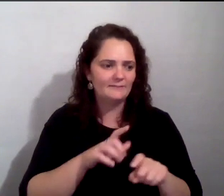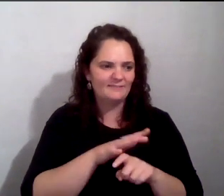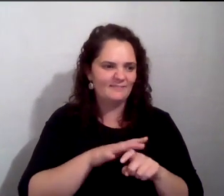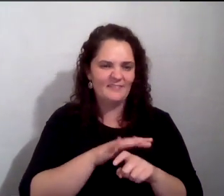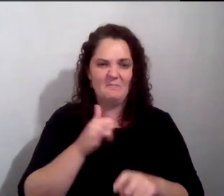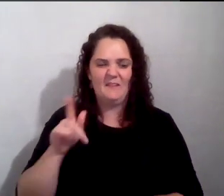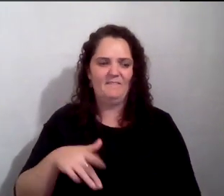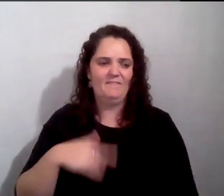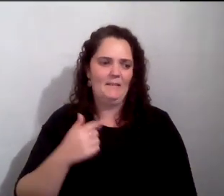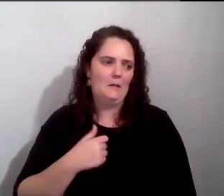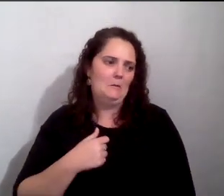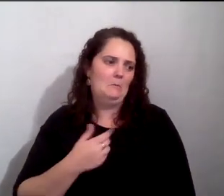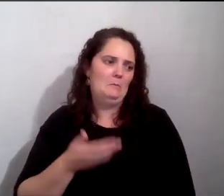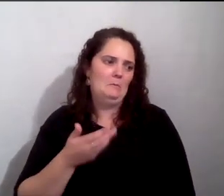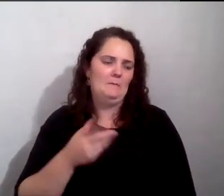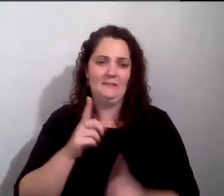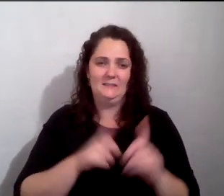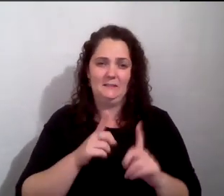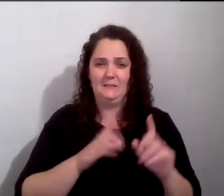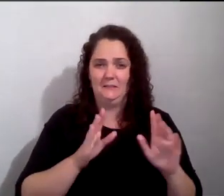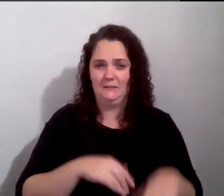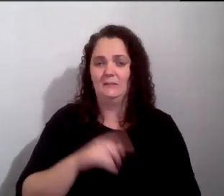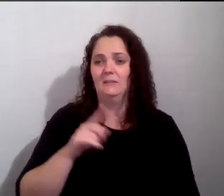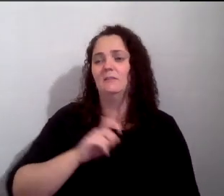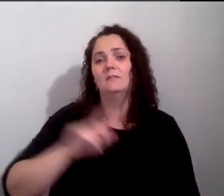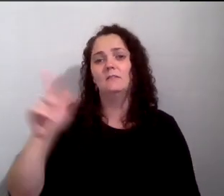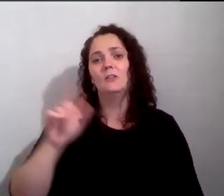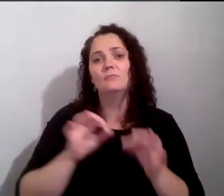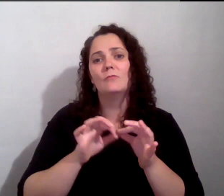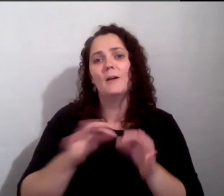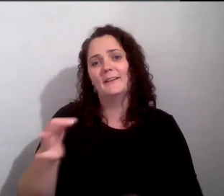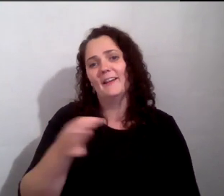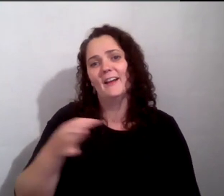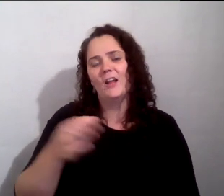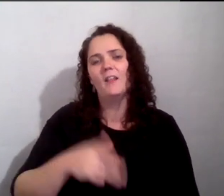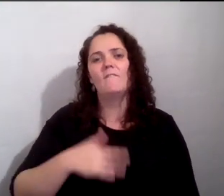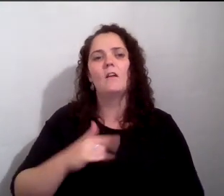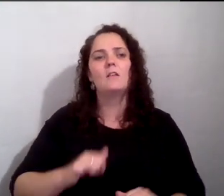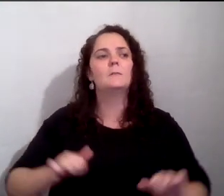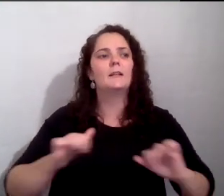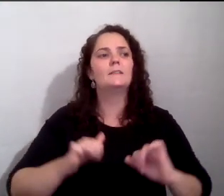But Bribie Island gives him the kind of solitude and space that that he needed in order to